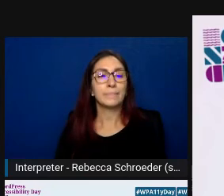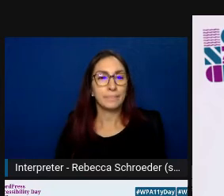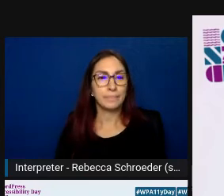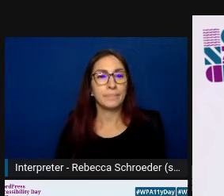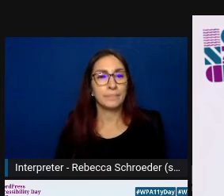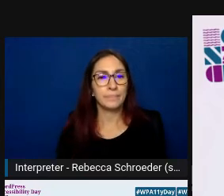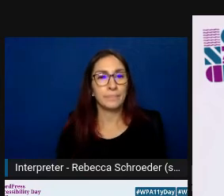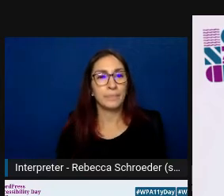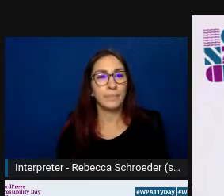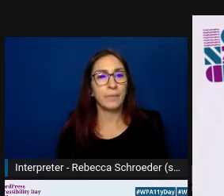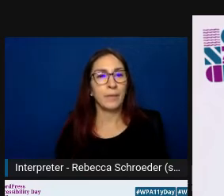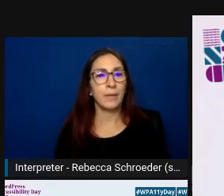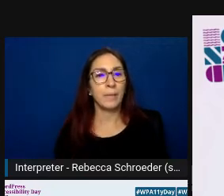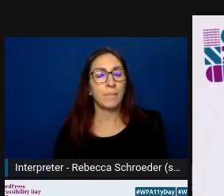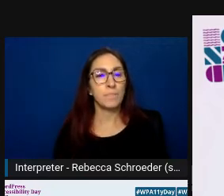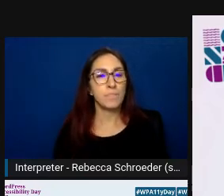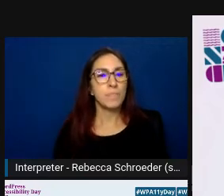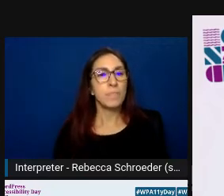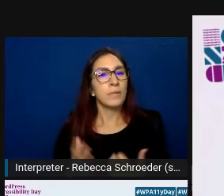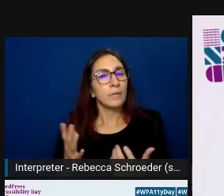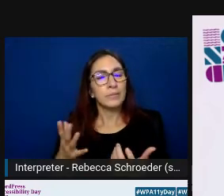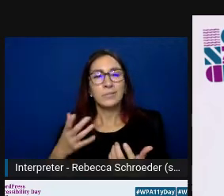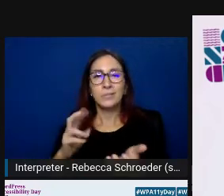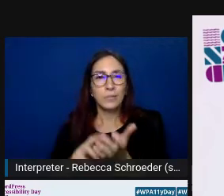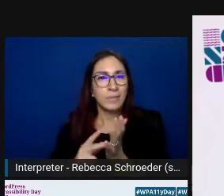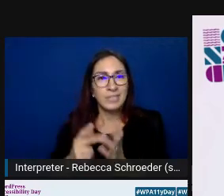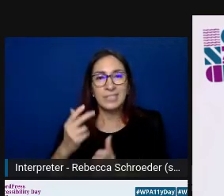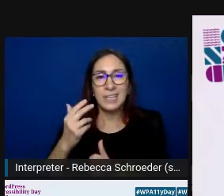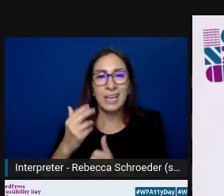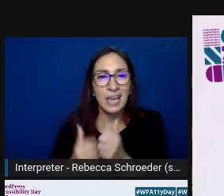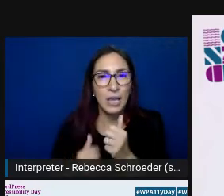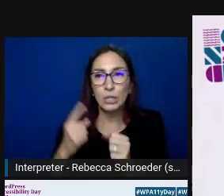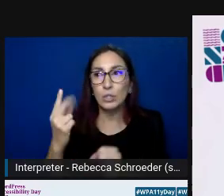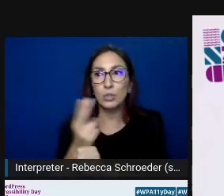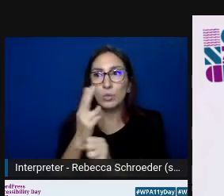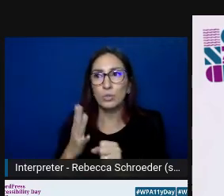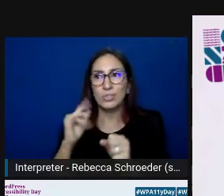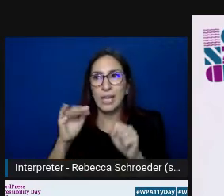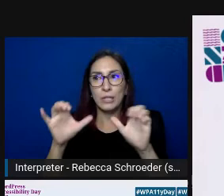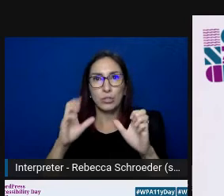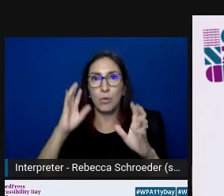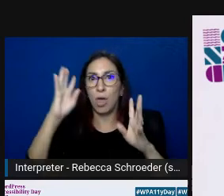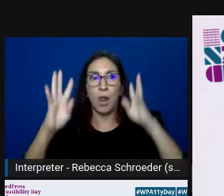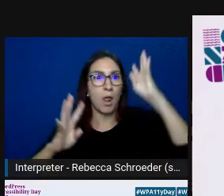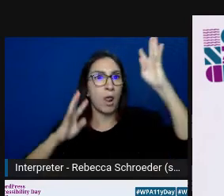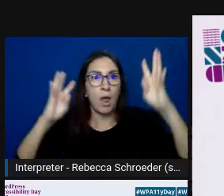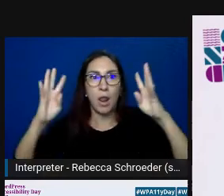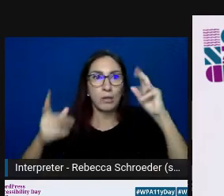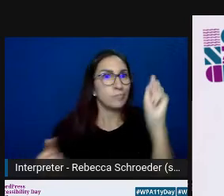how users can do some crazy things. What we're trying to do is we're trying to guide and shape,